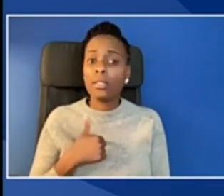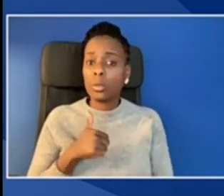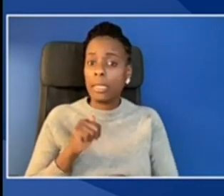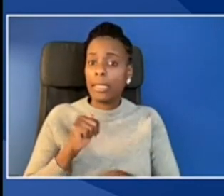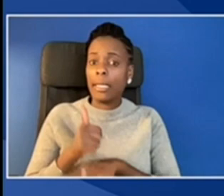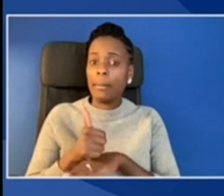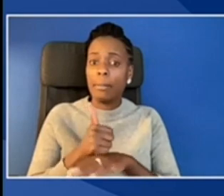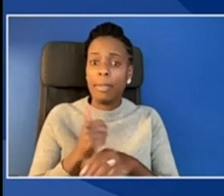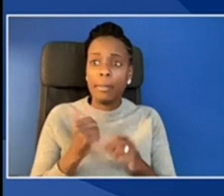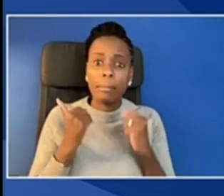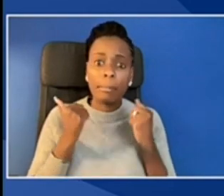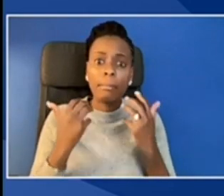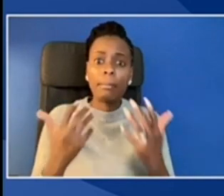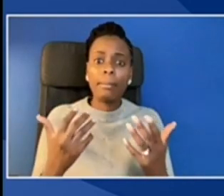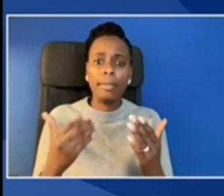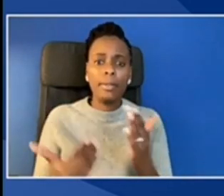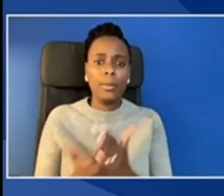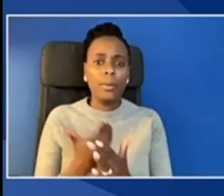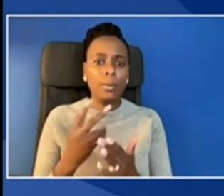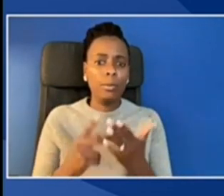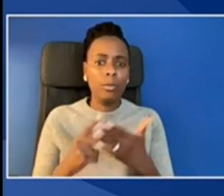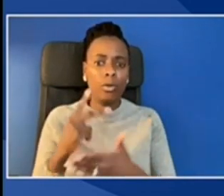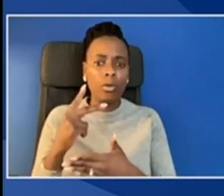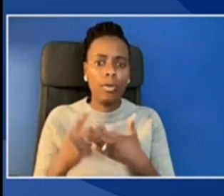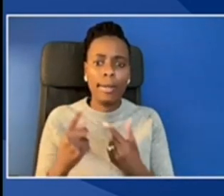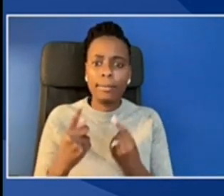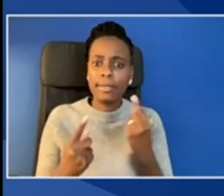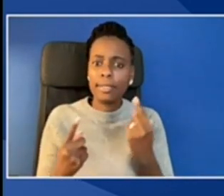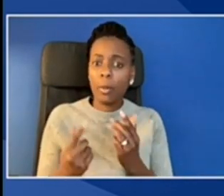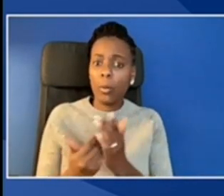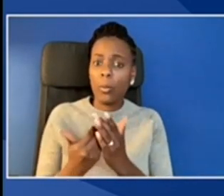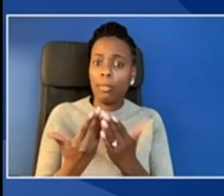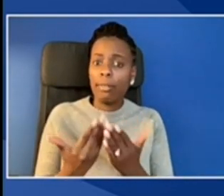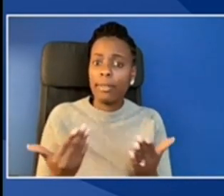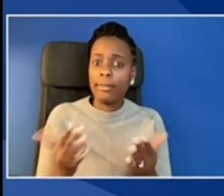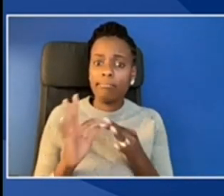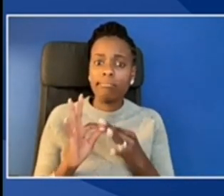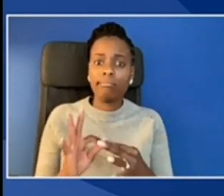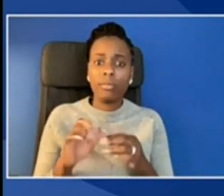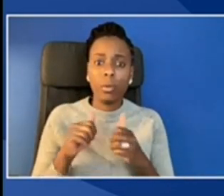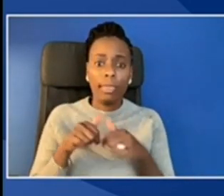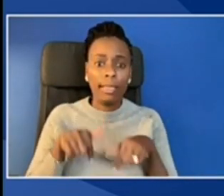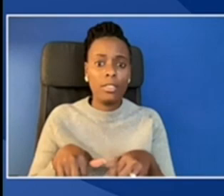programs, considering new things under this regulation, we have to be very